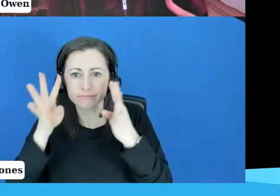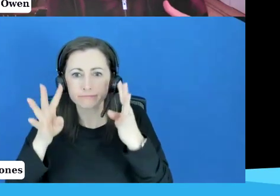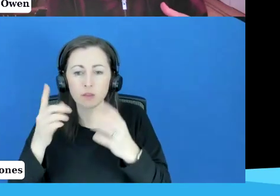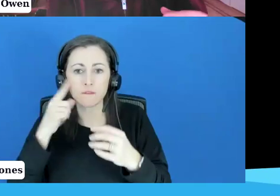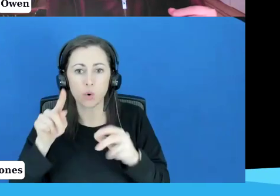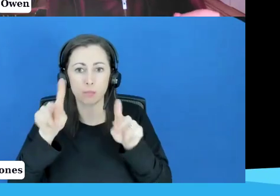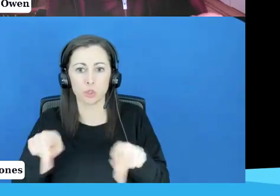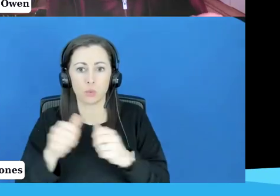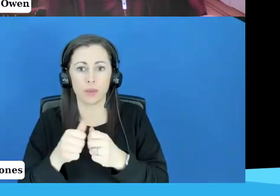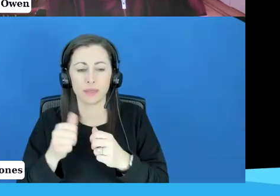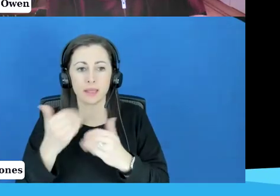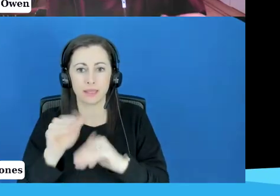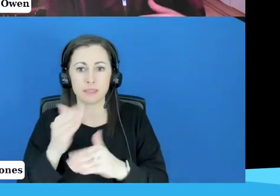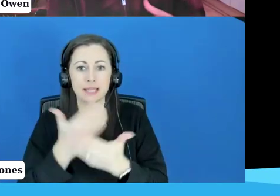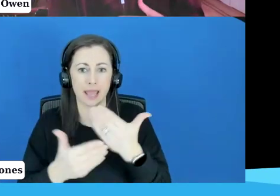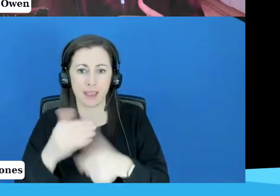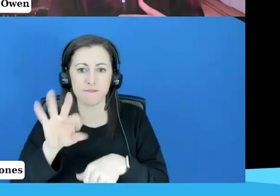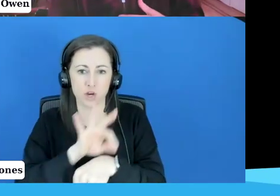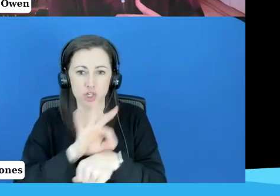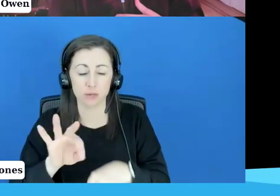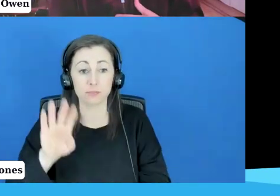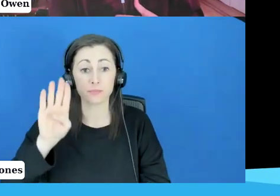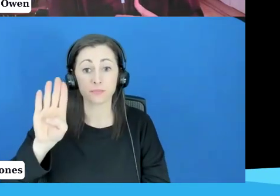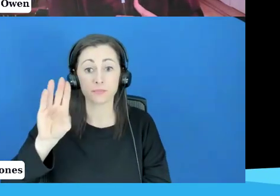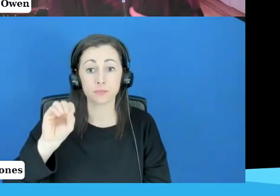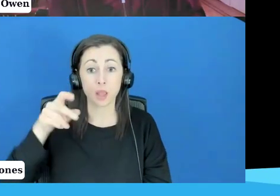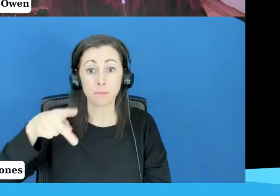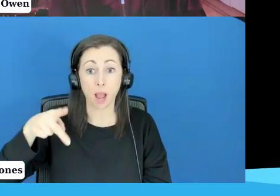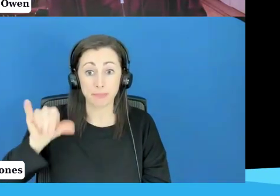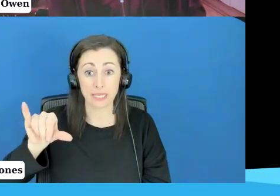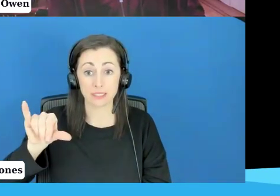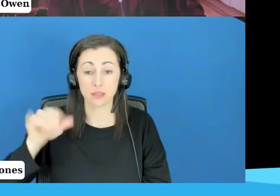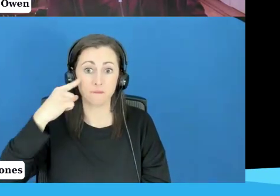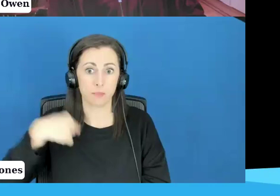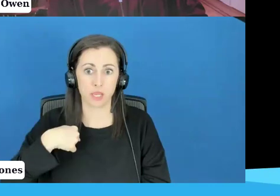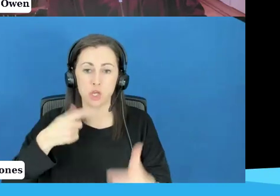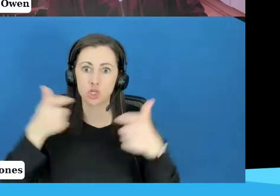Boppies, huge! For me, I needed two Boppies. I needed to get them a little bit higher,